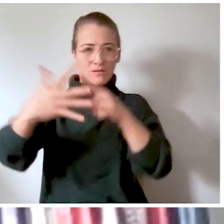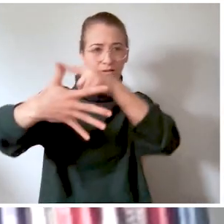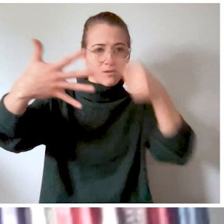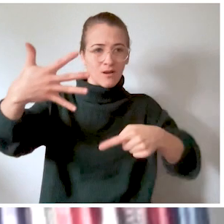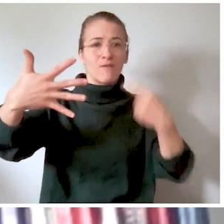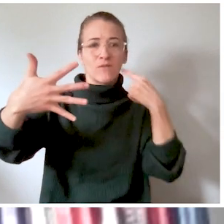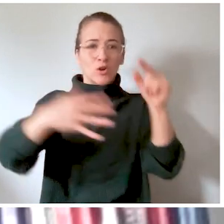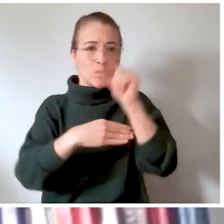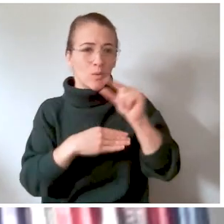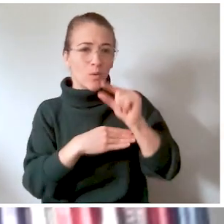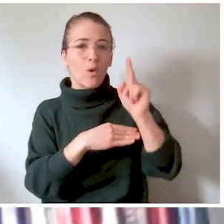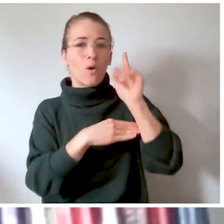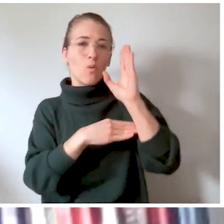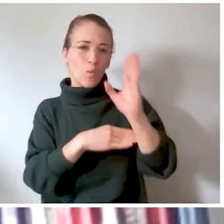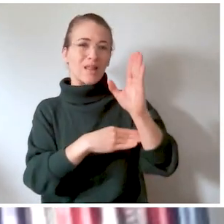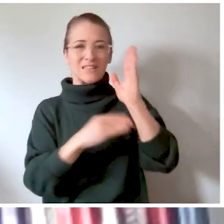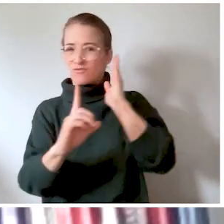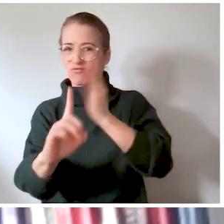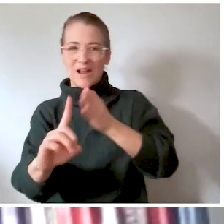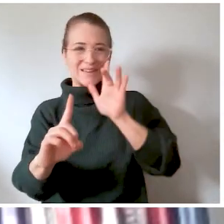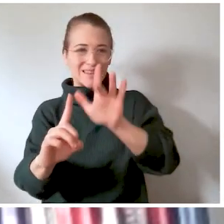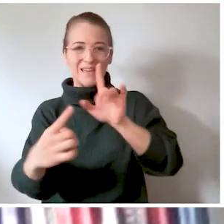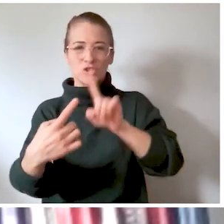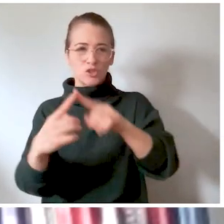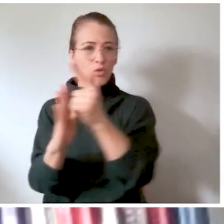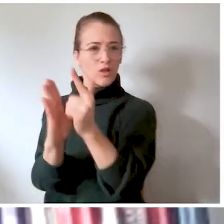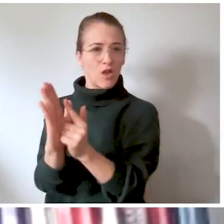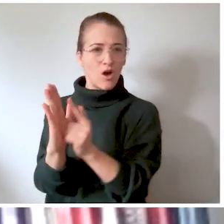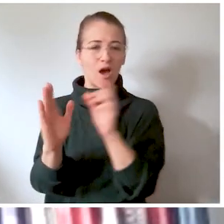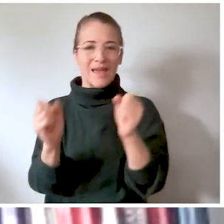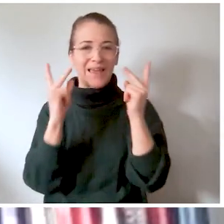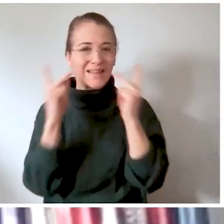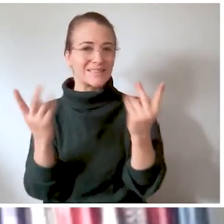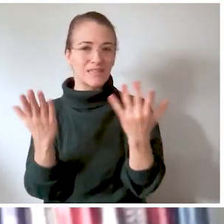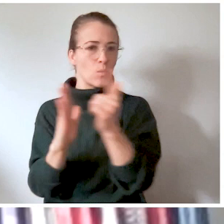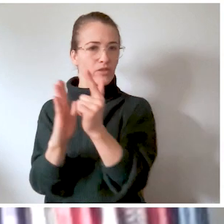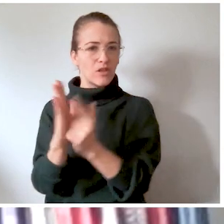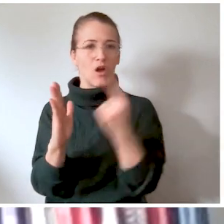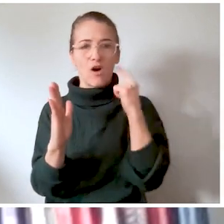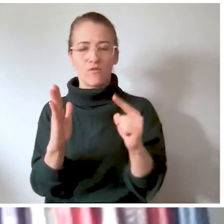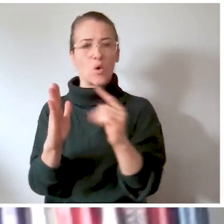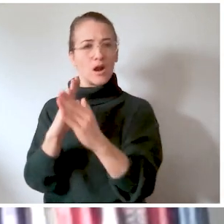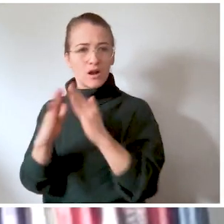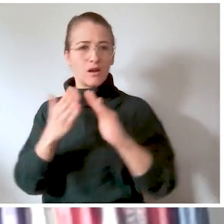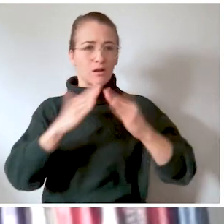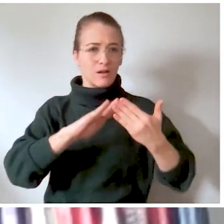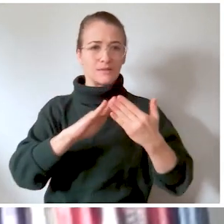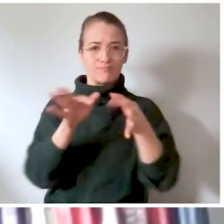will be a direct link to the ordinance, so I can see what the ordinance for that town or that city is.